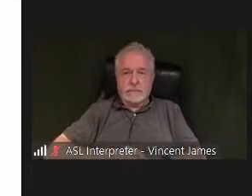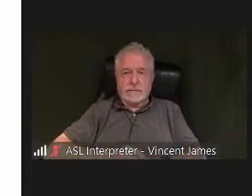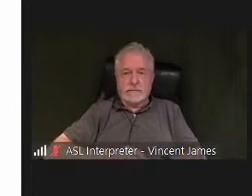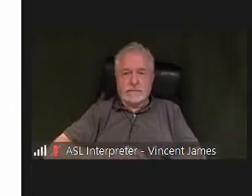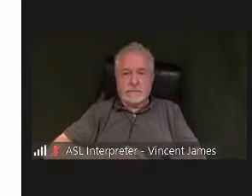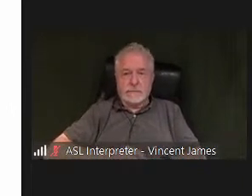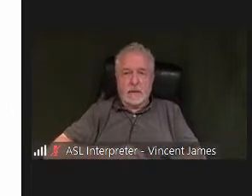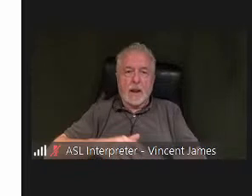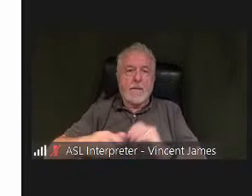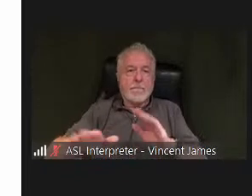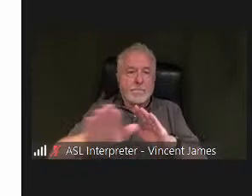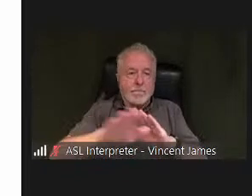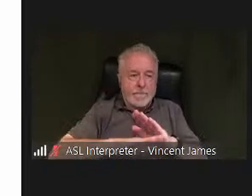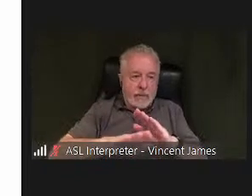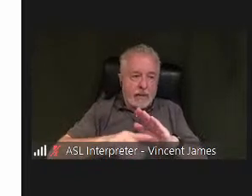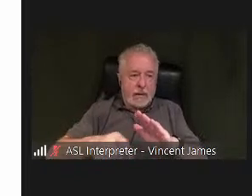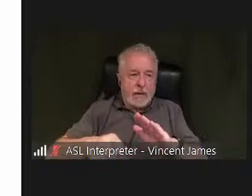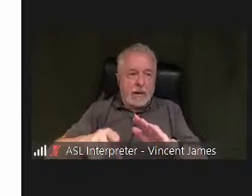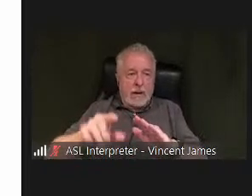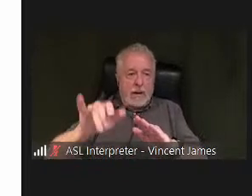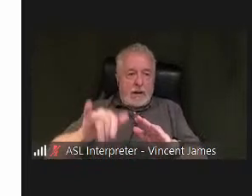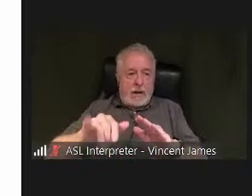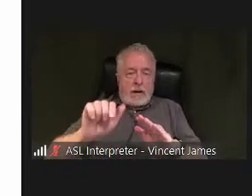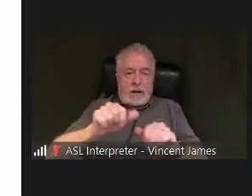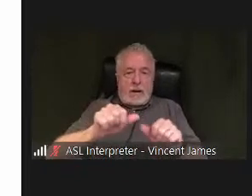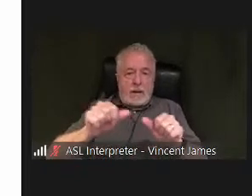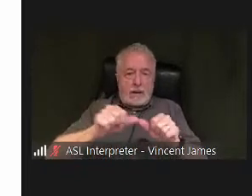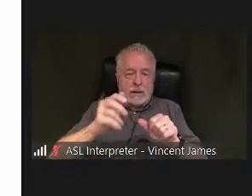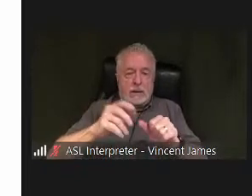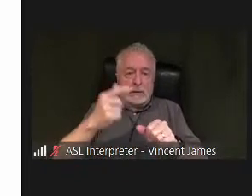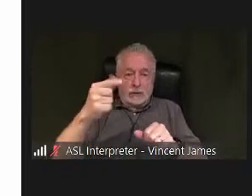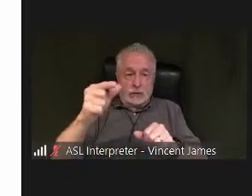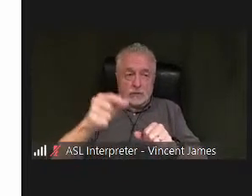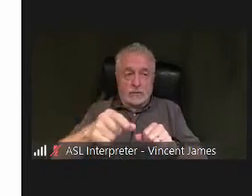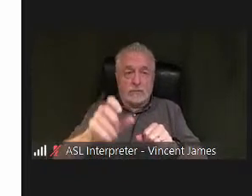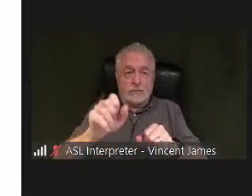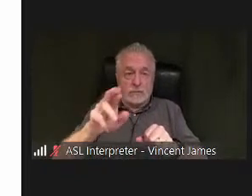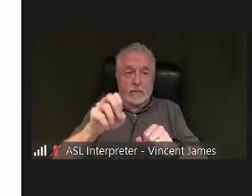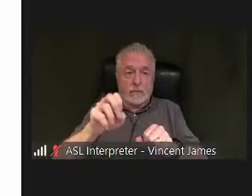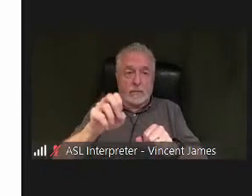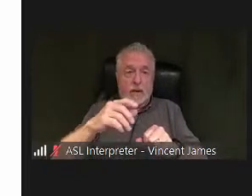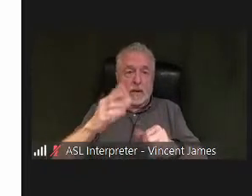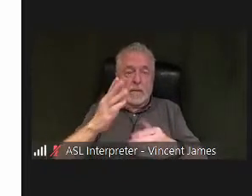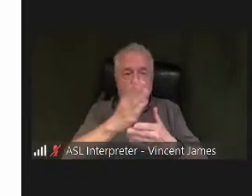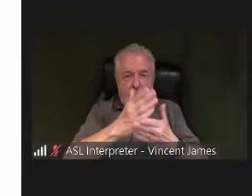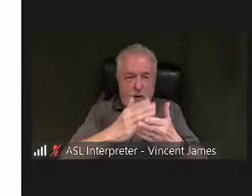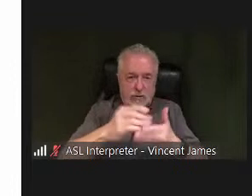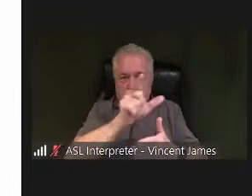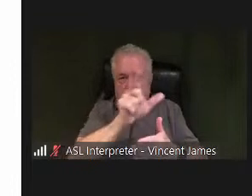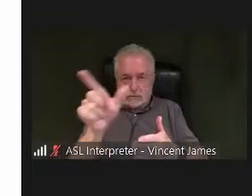Basically, the areas here that are green are that have been partially